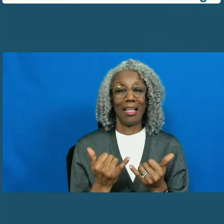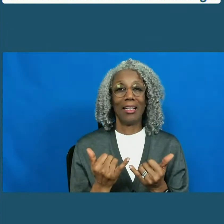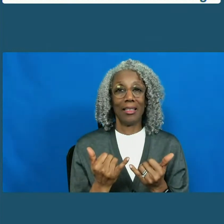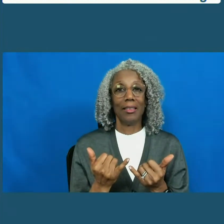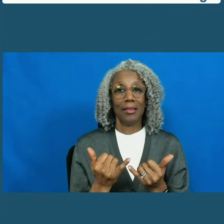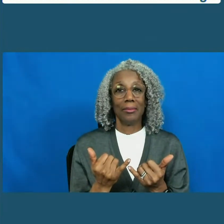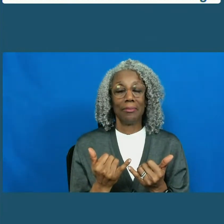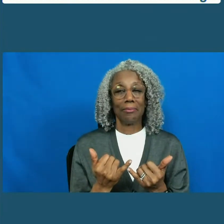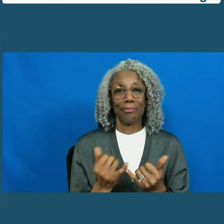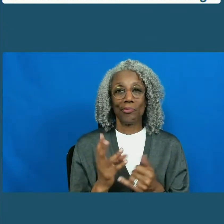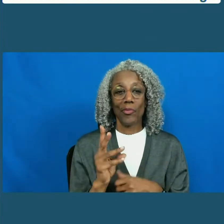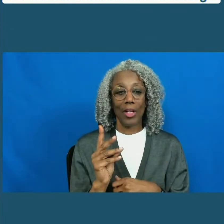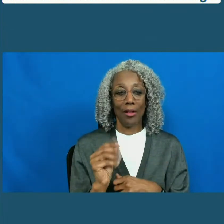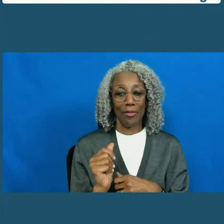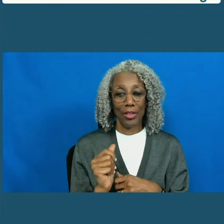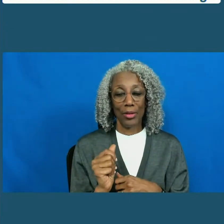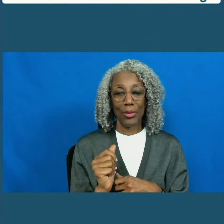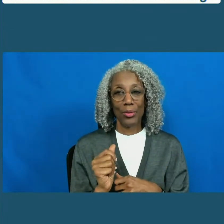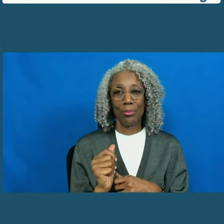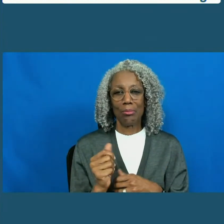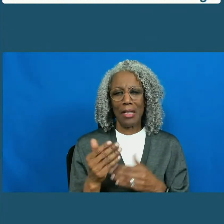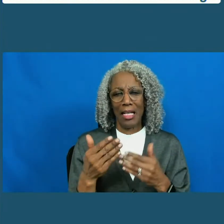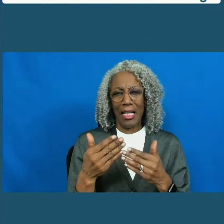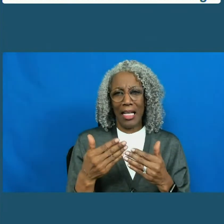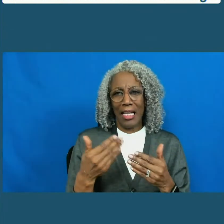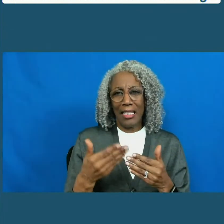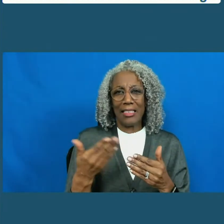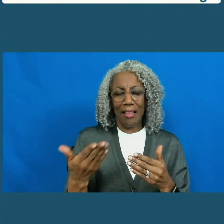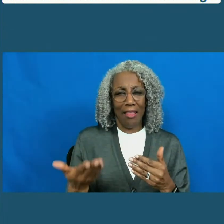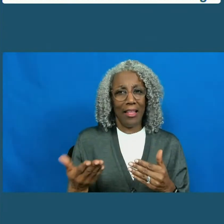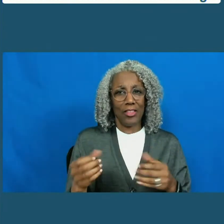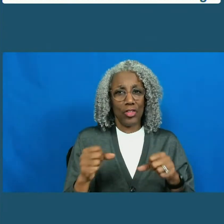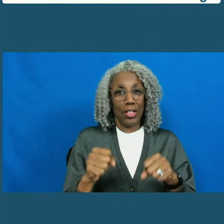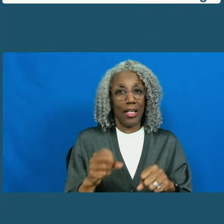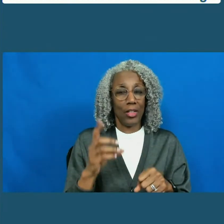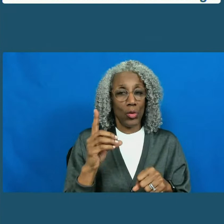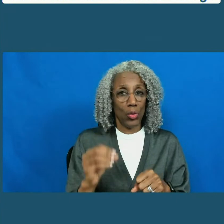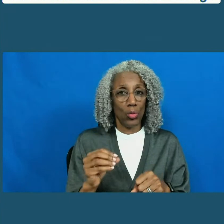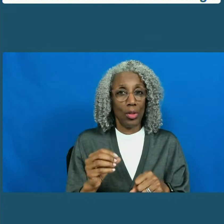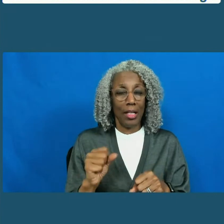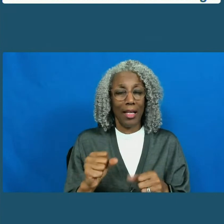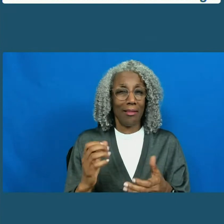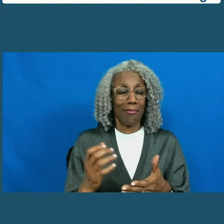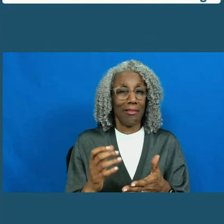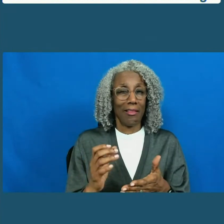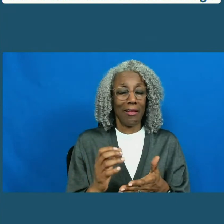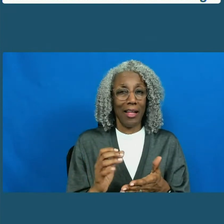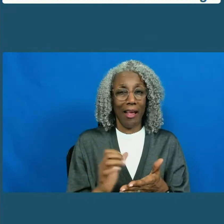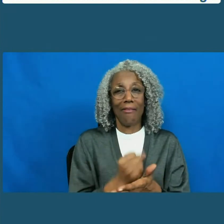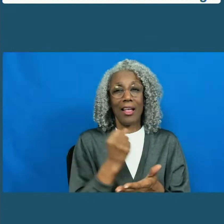suffering today. So I There's a